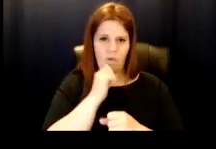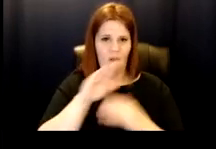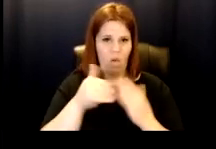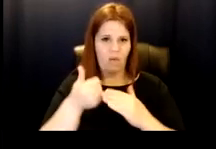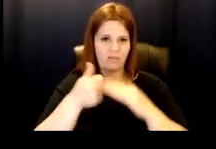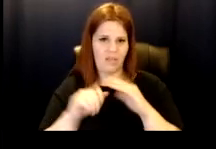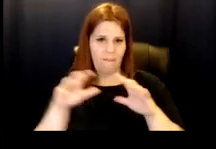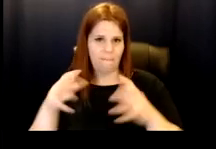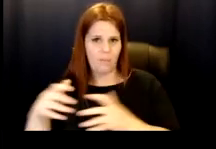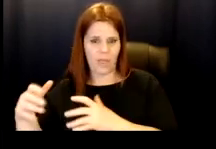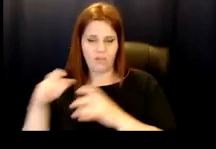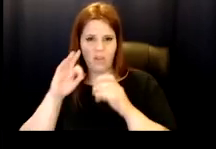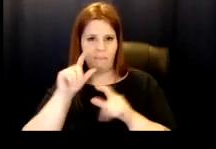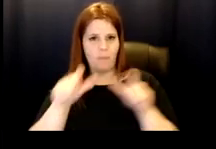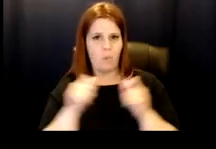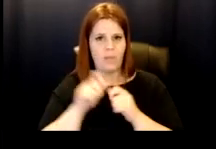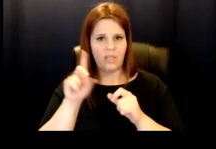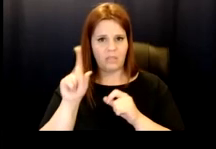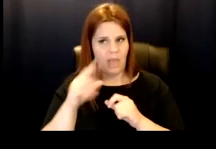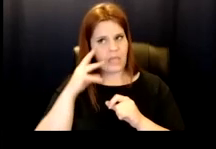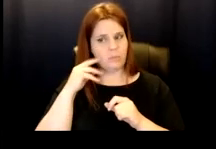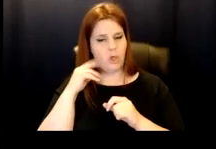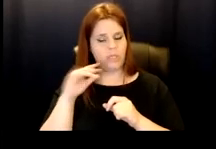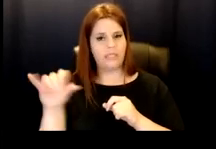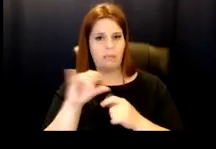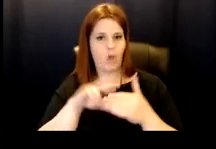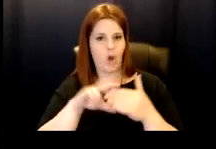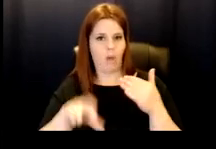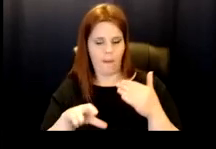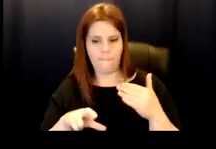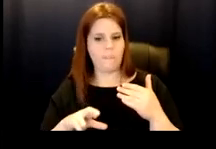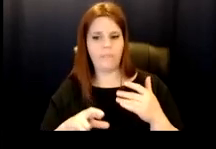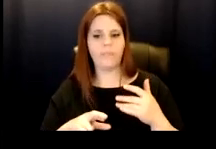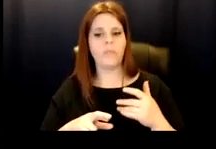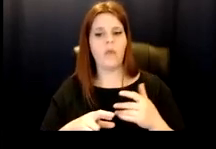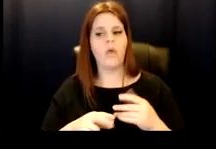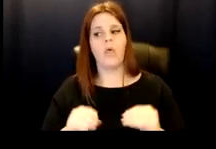of people with disabilities experience similar outcomes. The more we know about the reasons